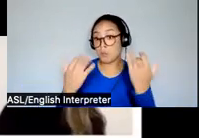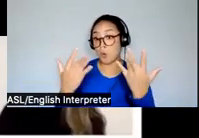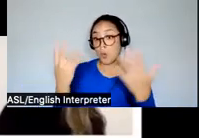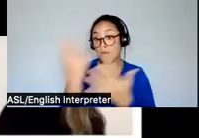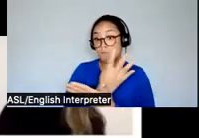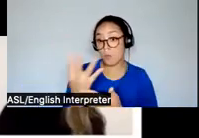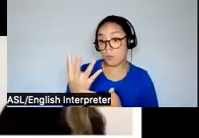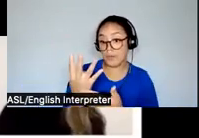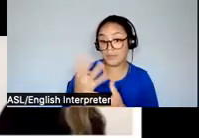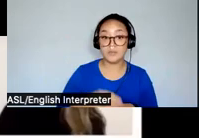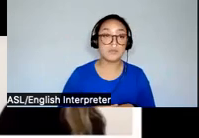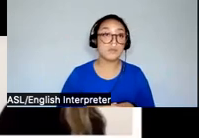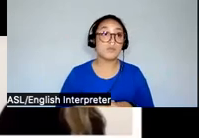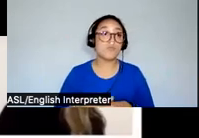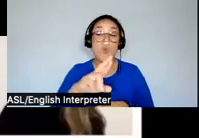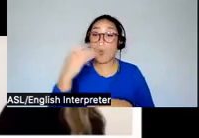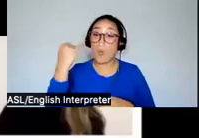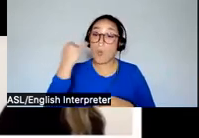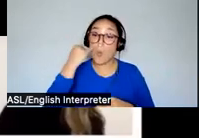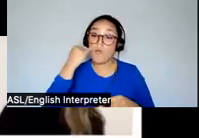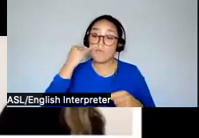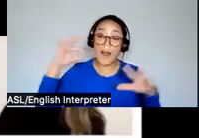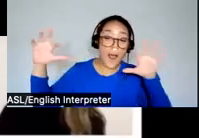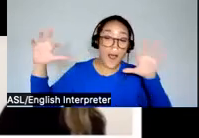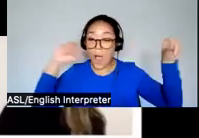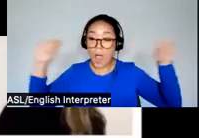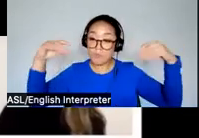they're usually up to eight weeks for approval.